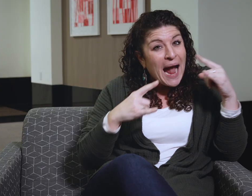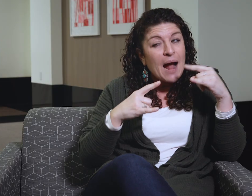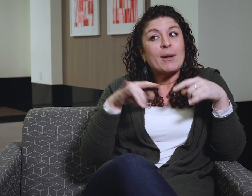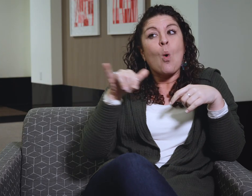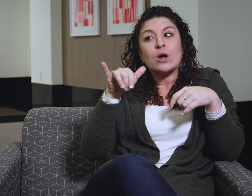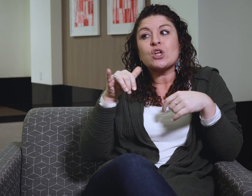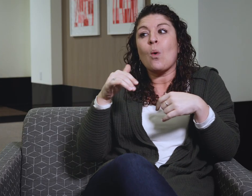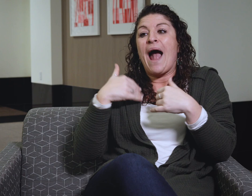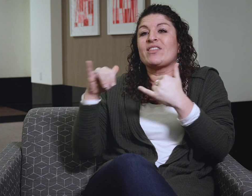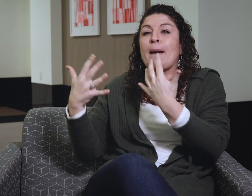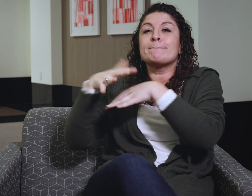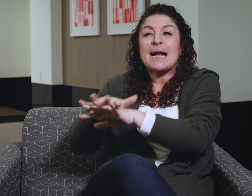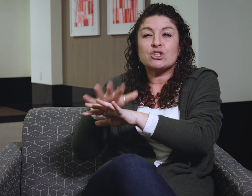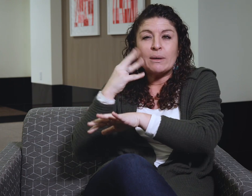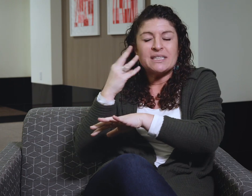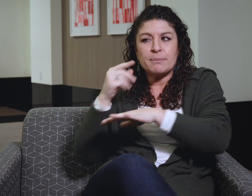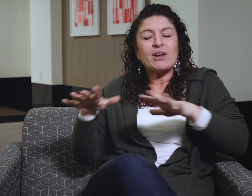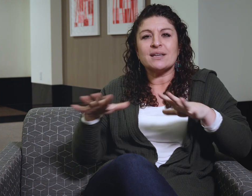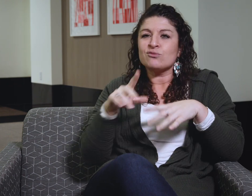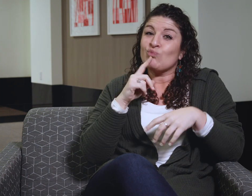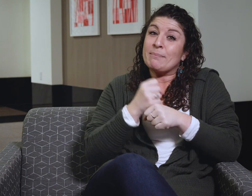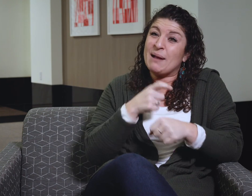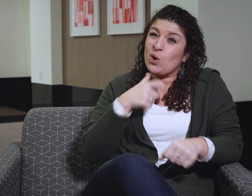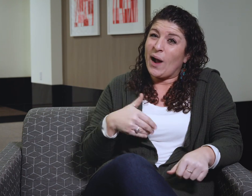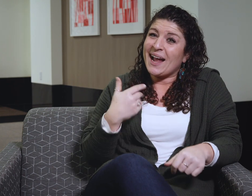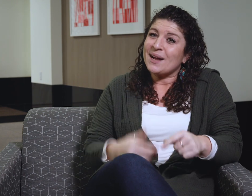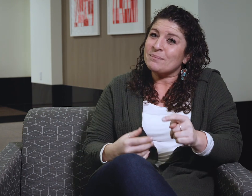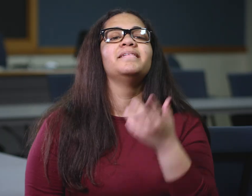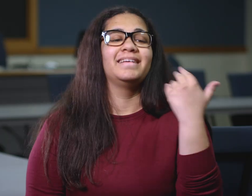Summer camp, along with my mainstream experience, truly made me who I am.